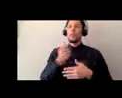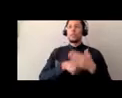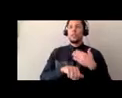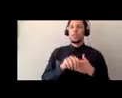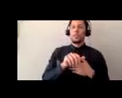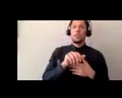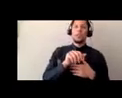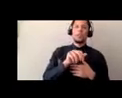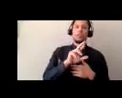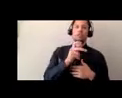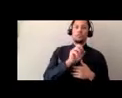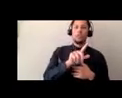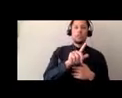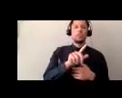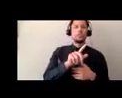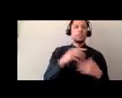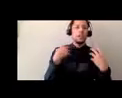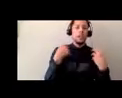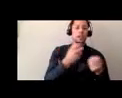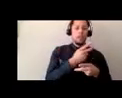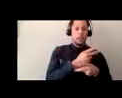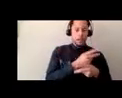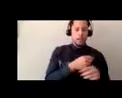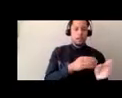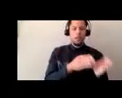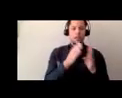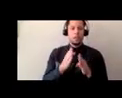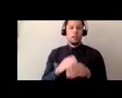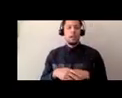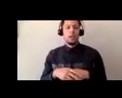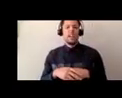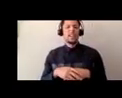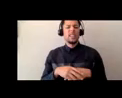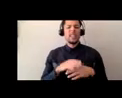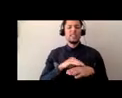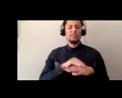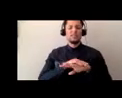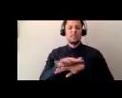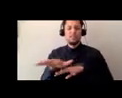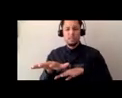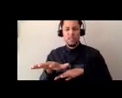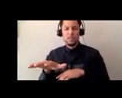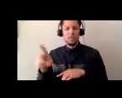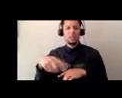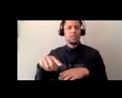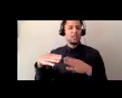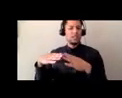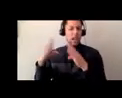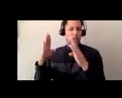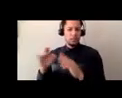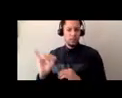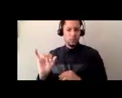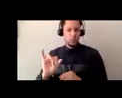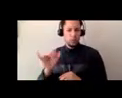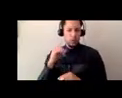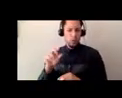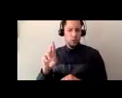And kind of a cross care giving housing for Rachel now.